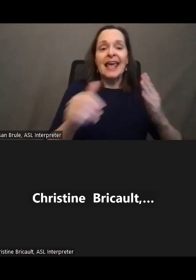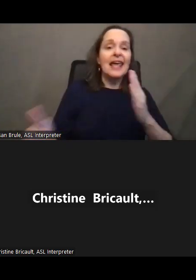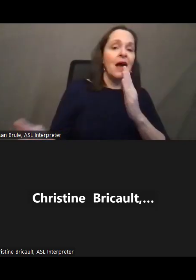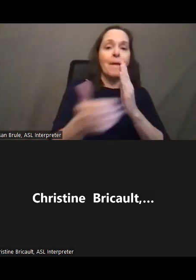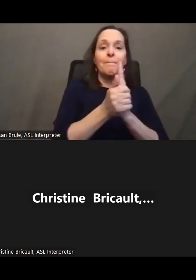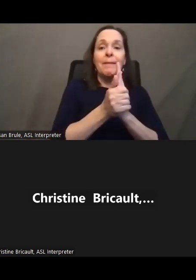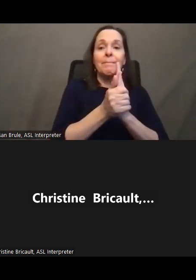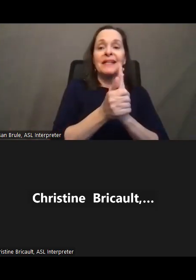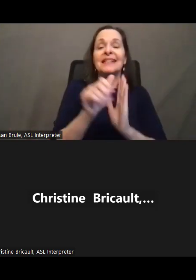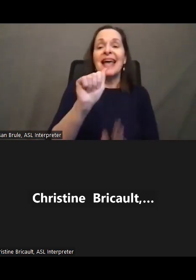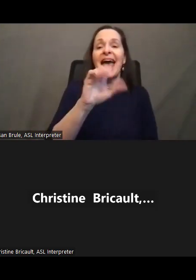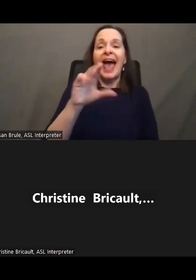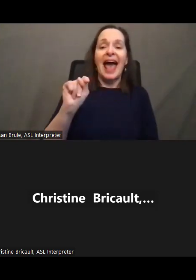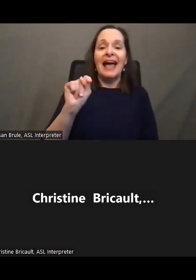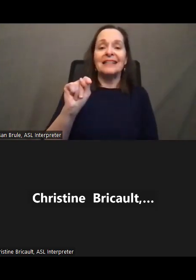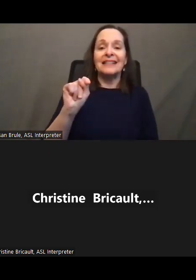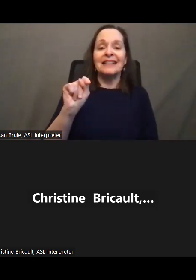This is a really important piece of legislation.